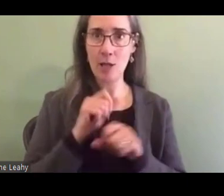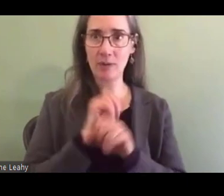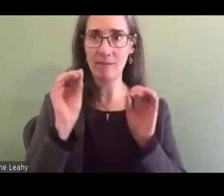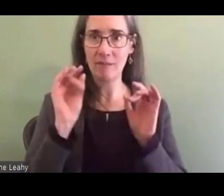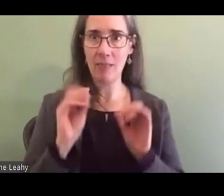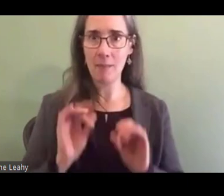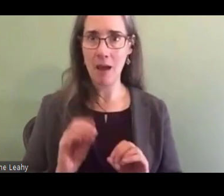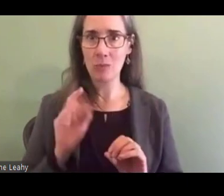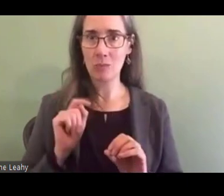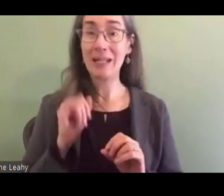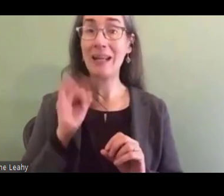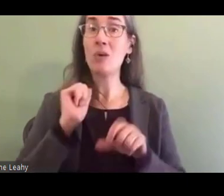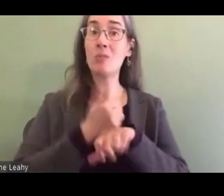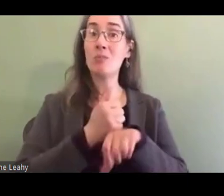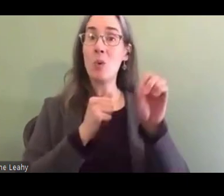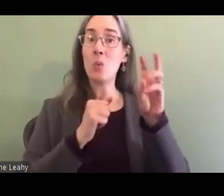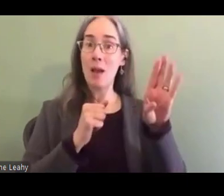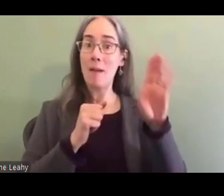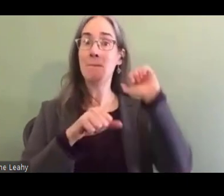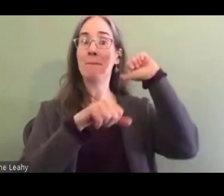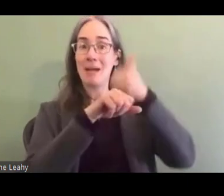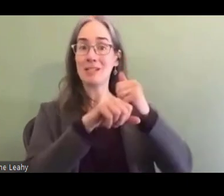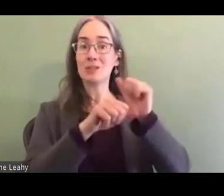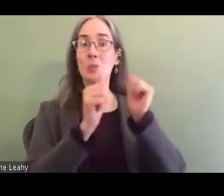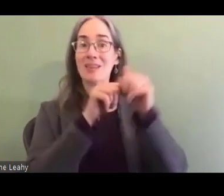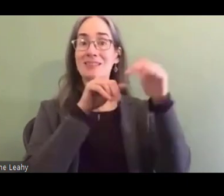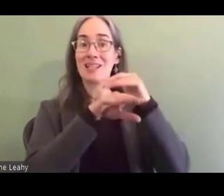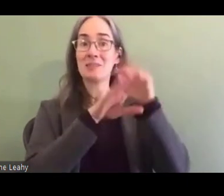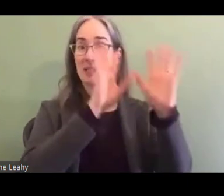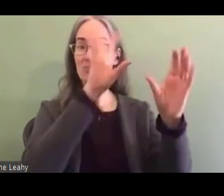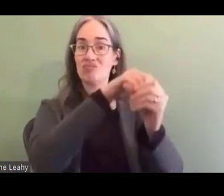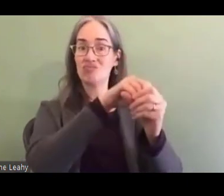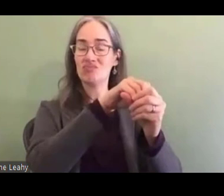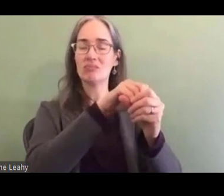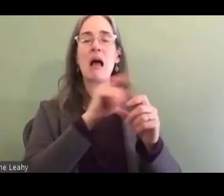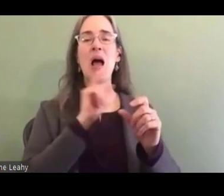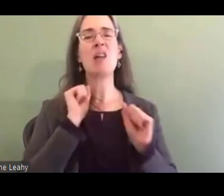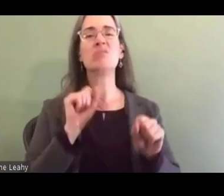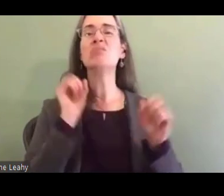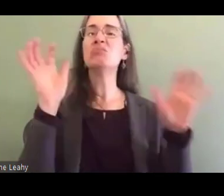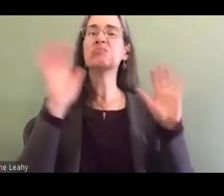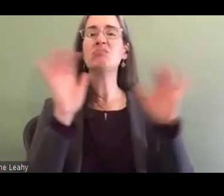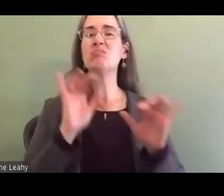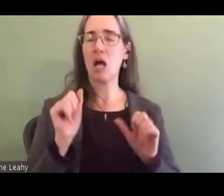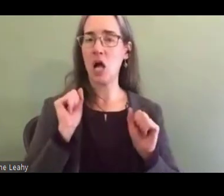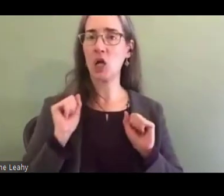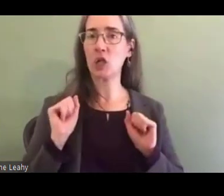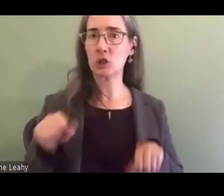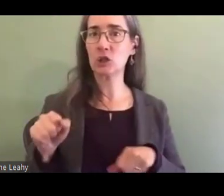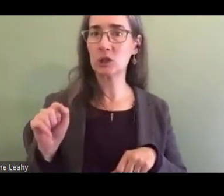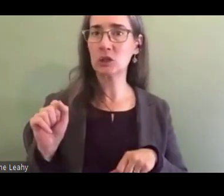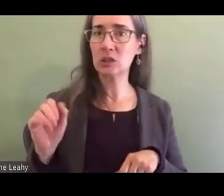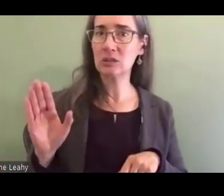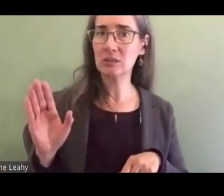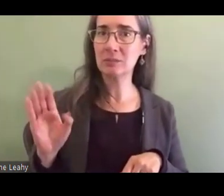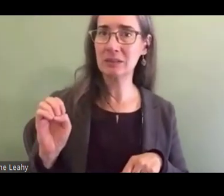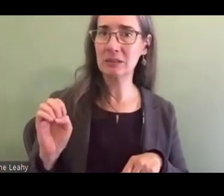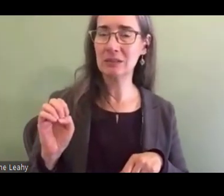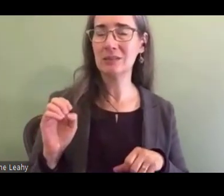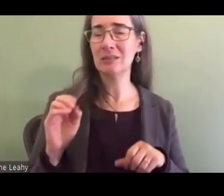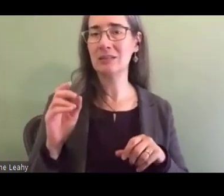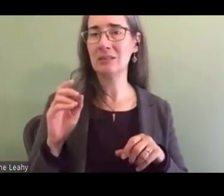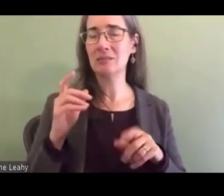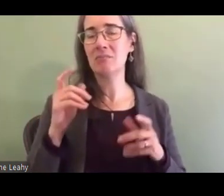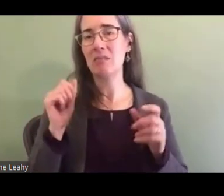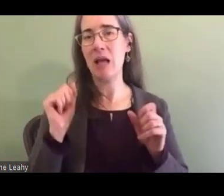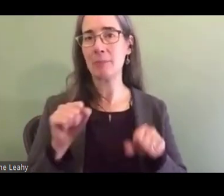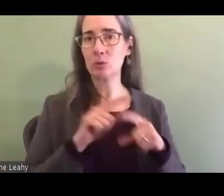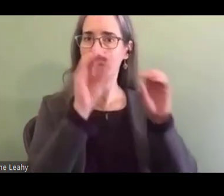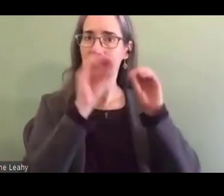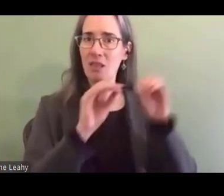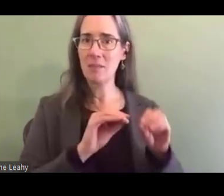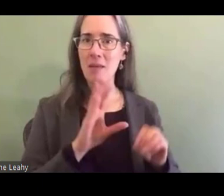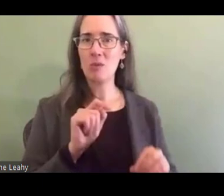If they were web-based with accessibility in mind, I would be able to fill them out.